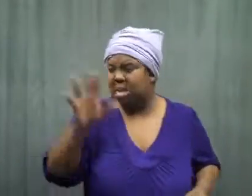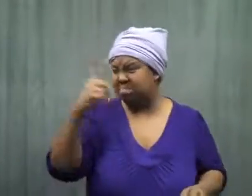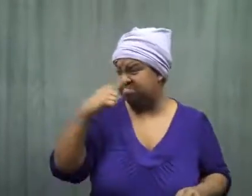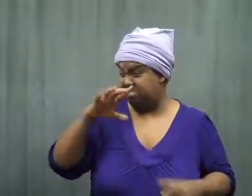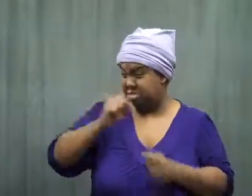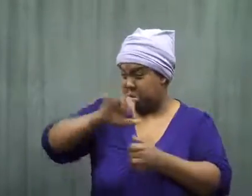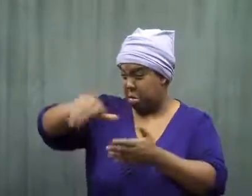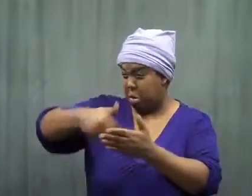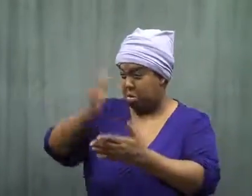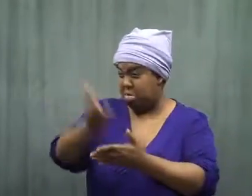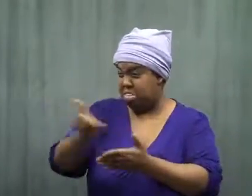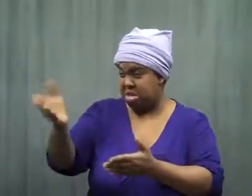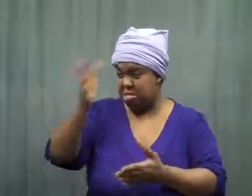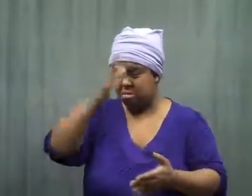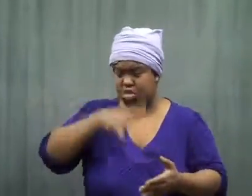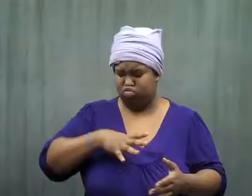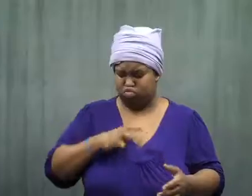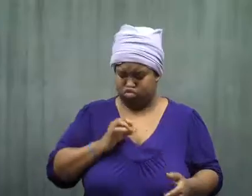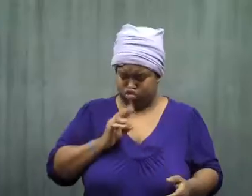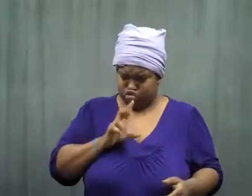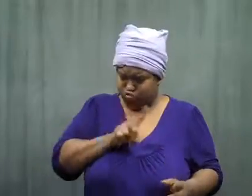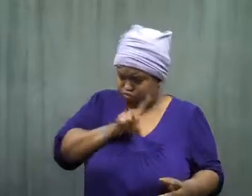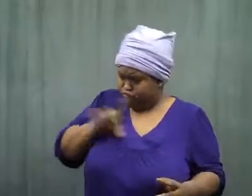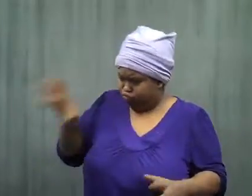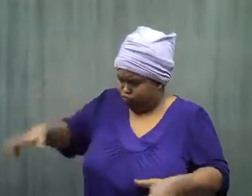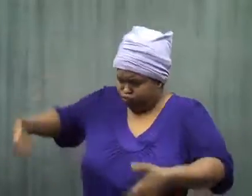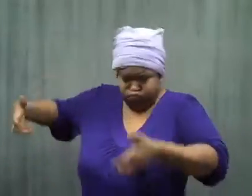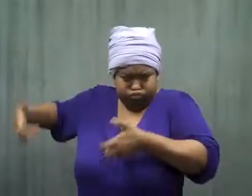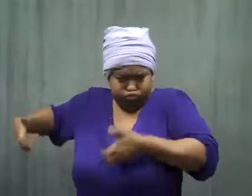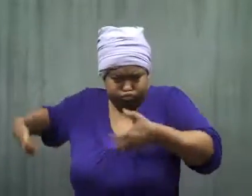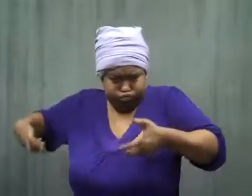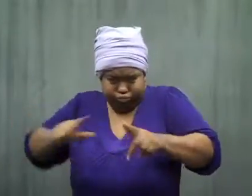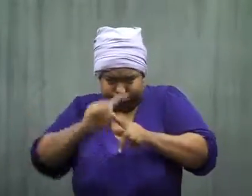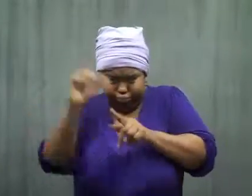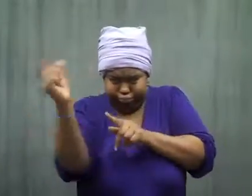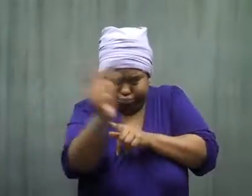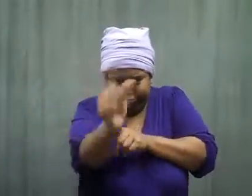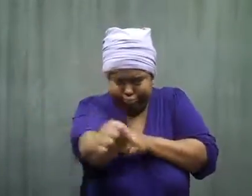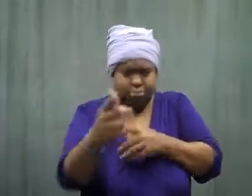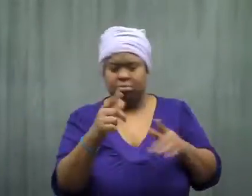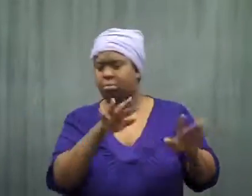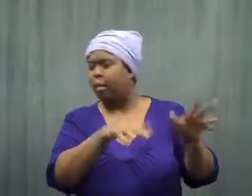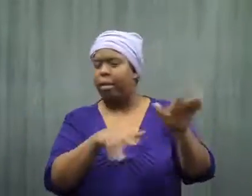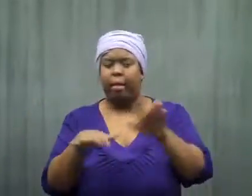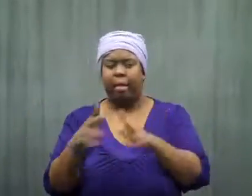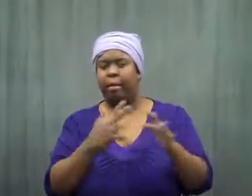He was asked to bring all his stuff, so he picked it all up and carried it off.